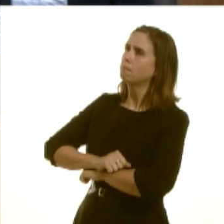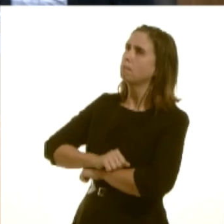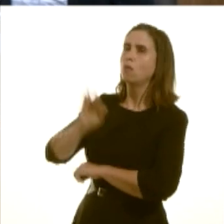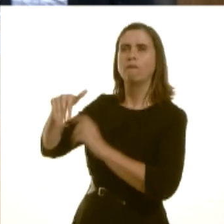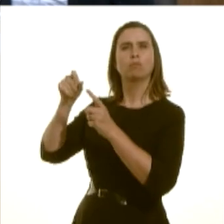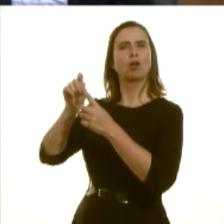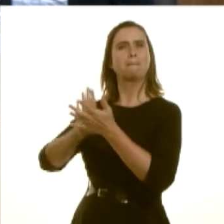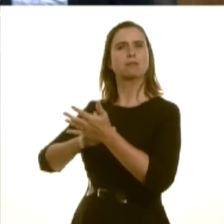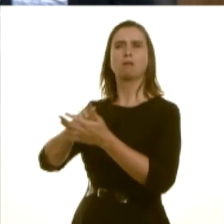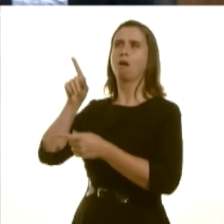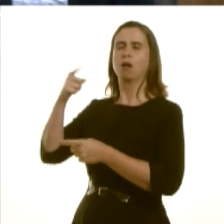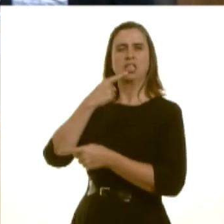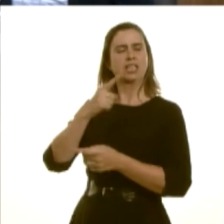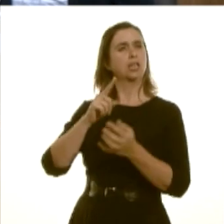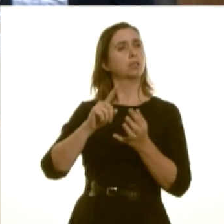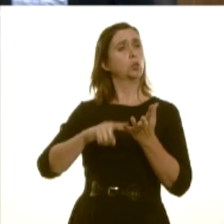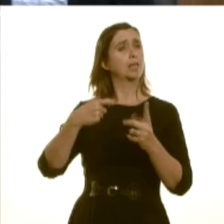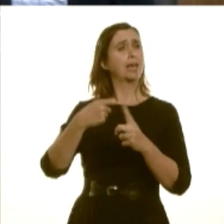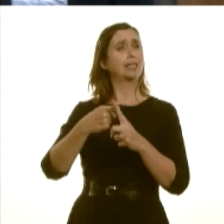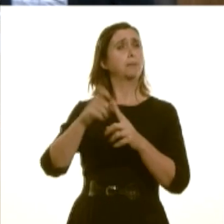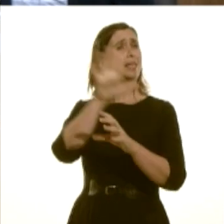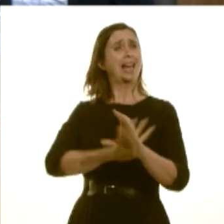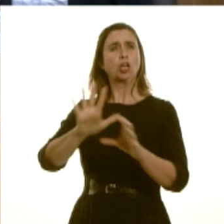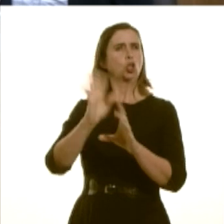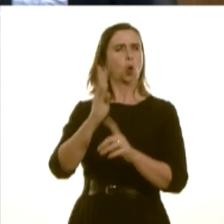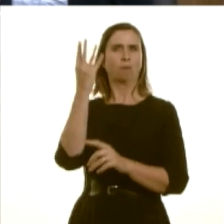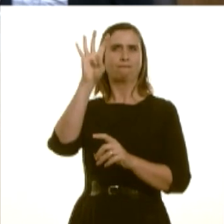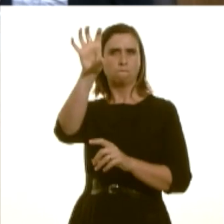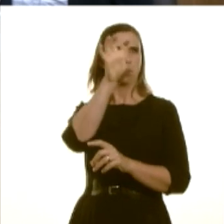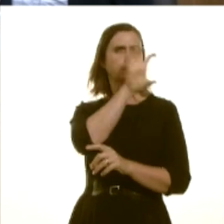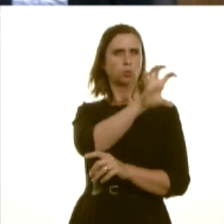that the United Kingdom is not a nation. It is made up of four nations and that must be